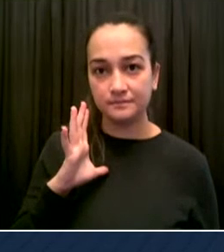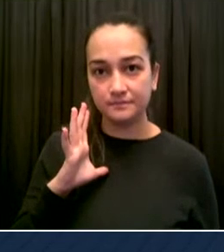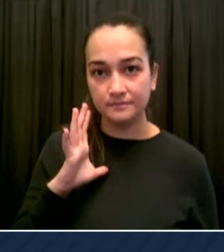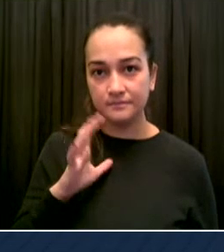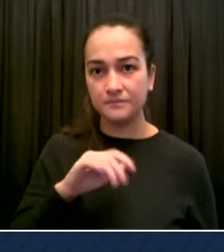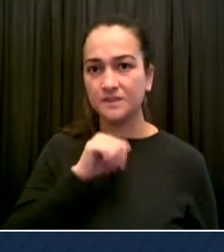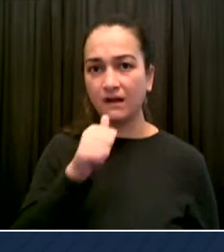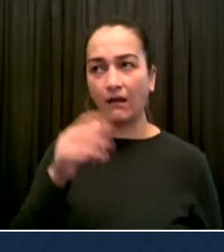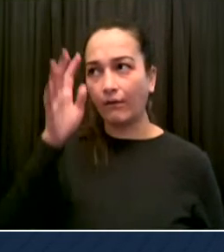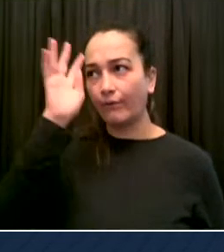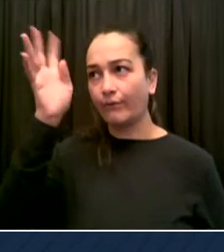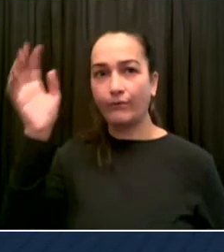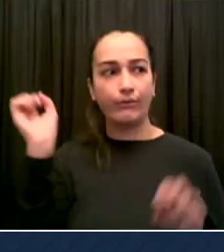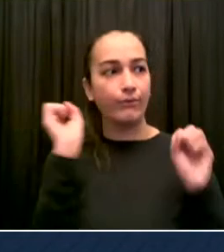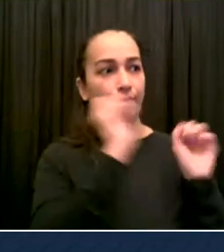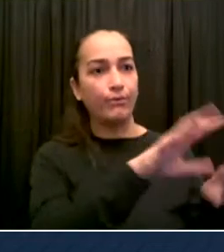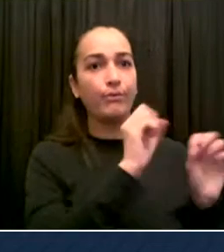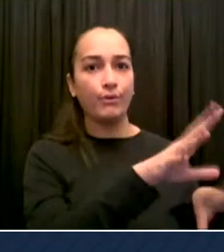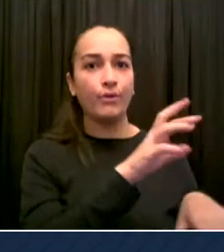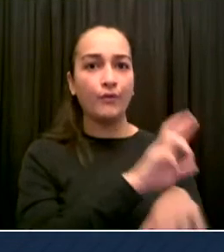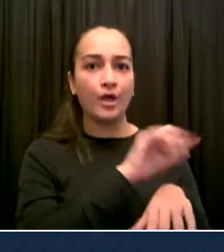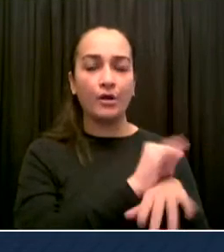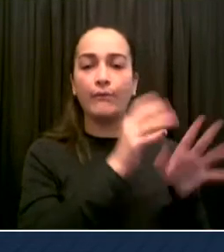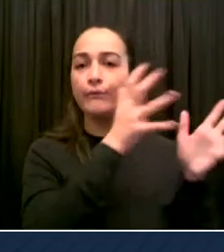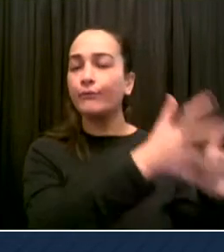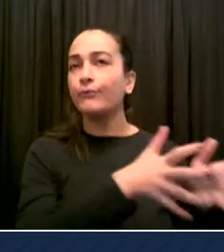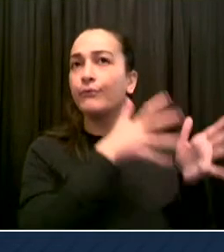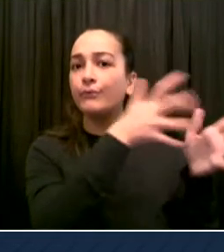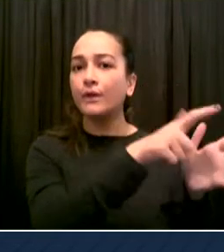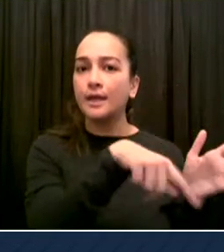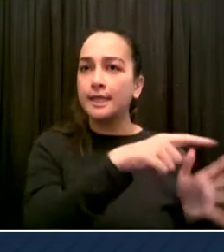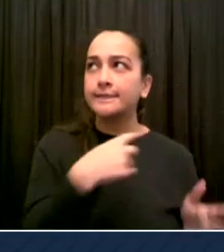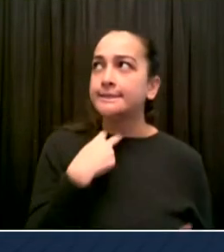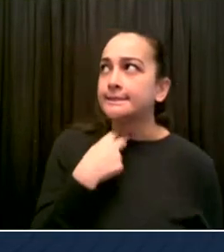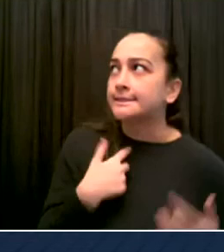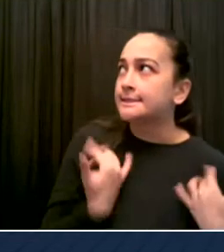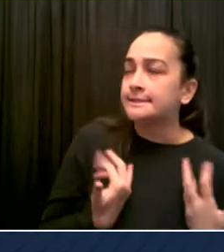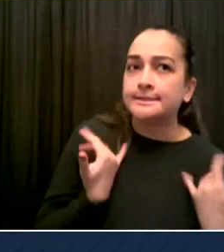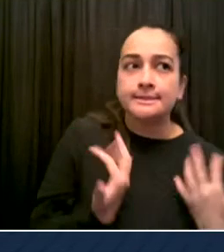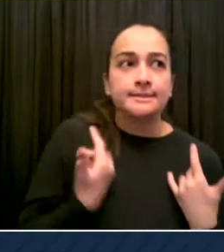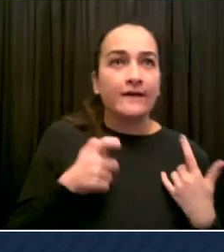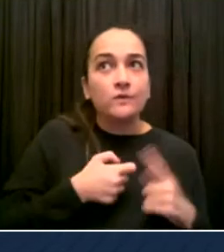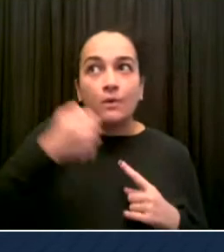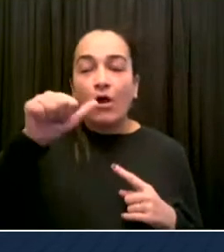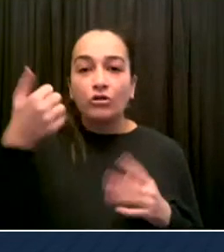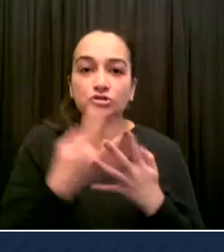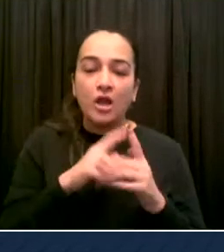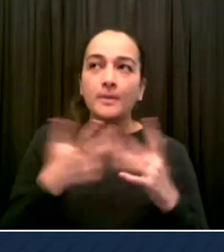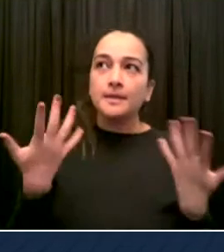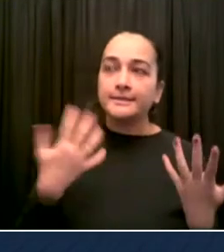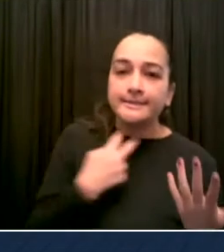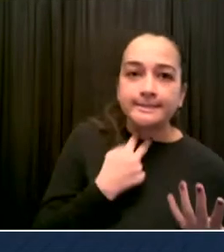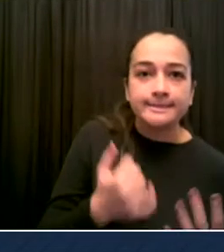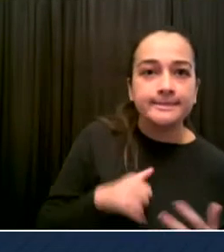ANOTHERFA CIILTY TAKES PRESSURE OFF THE SITUATION AT RIKERS. SOMETHING YOU HAVE HEARD FROM